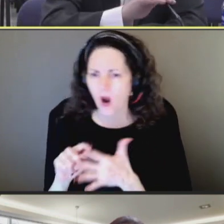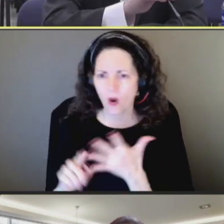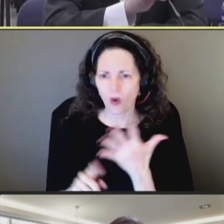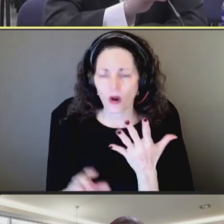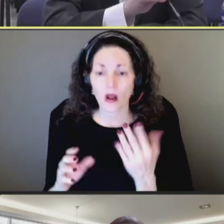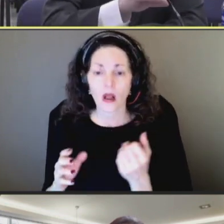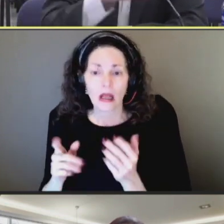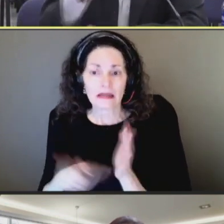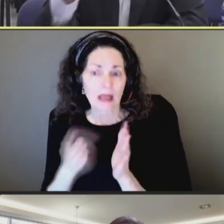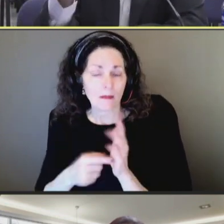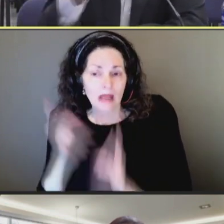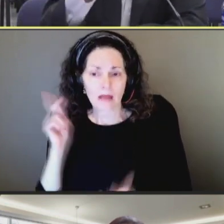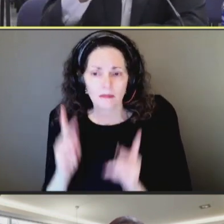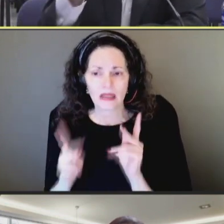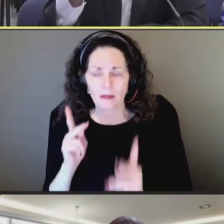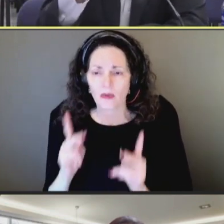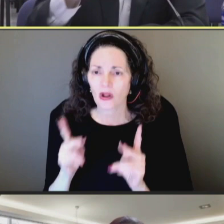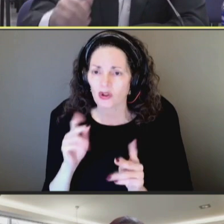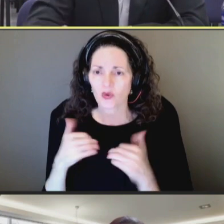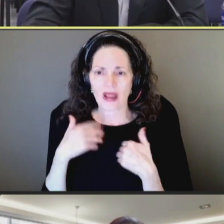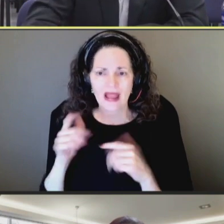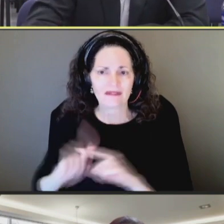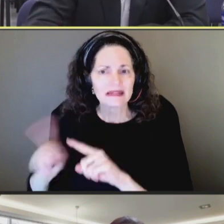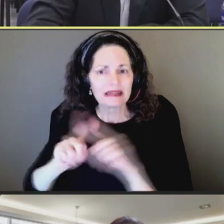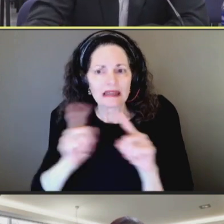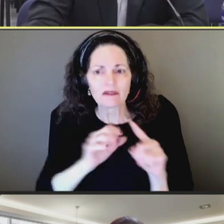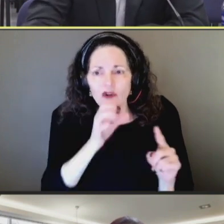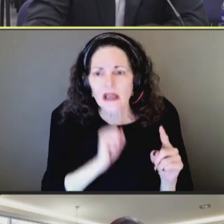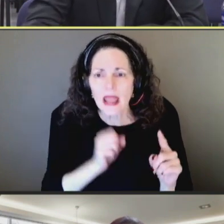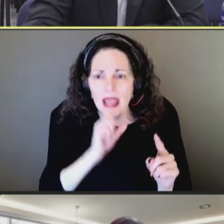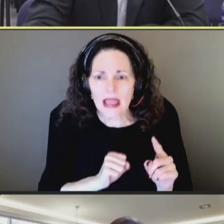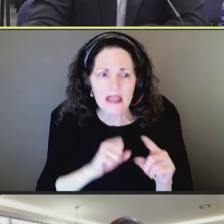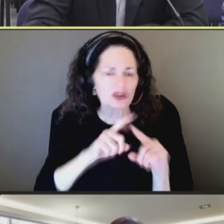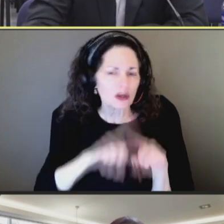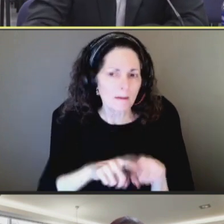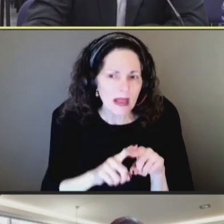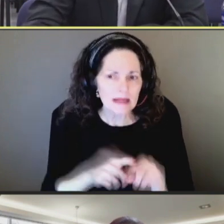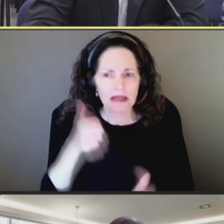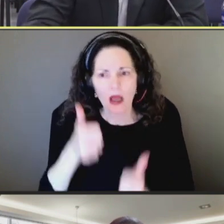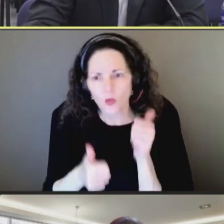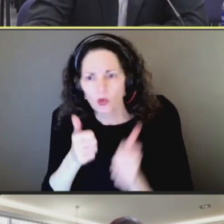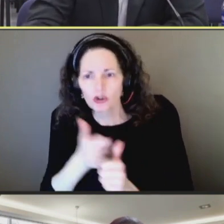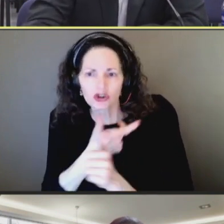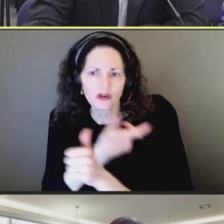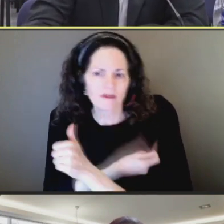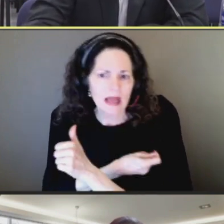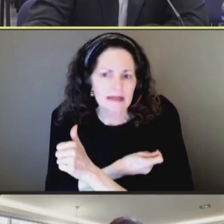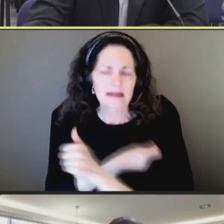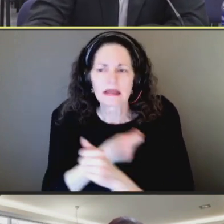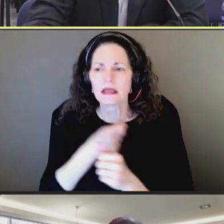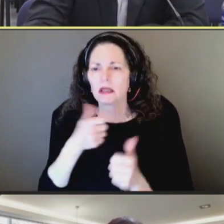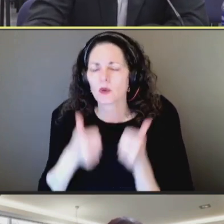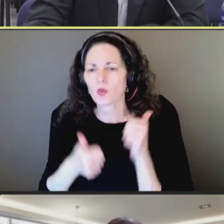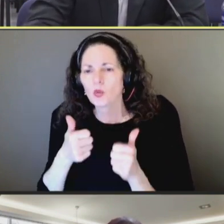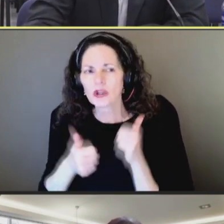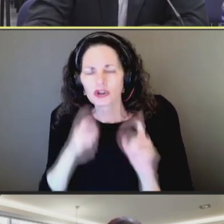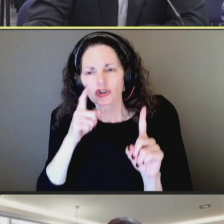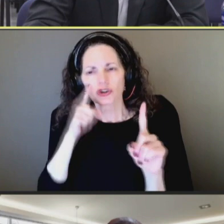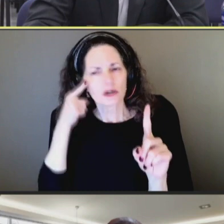vaccines at different ages, depending on the particular vaccine or the particular target.